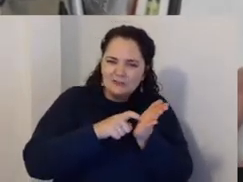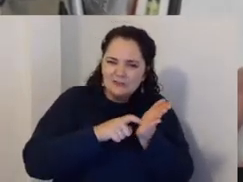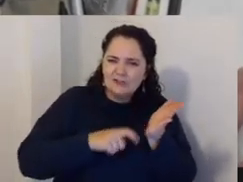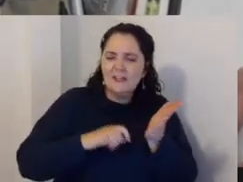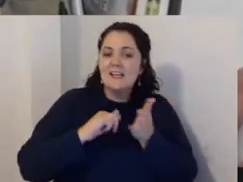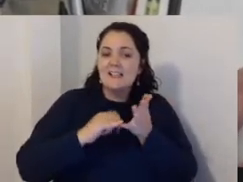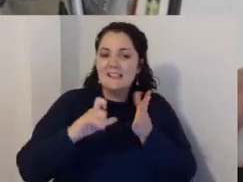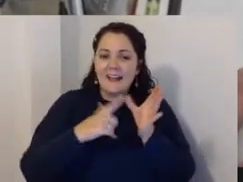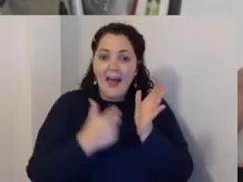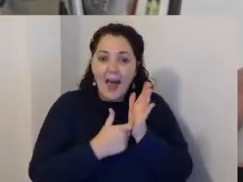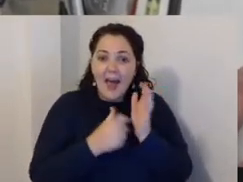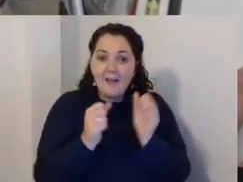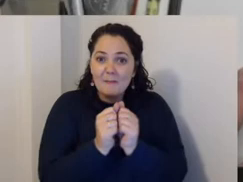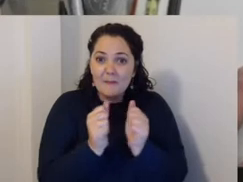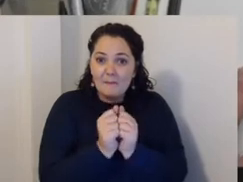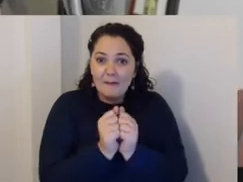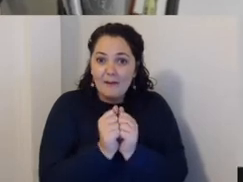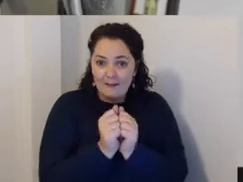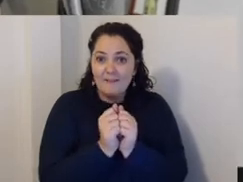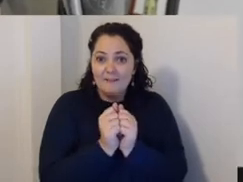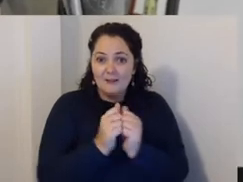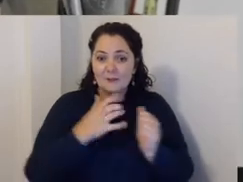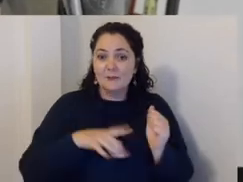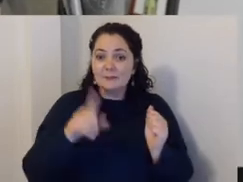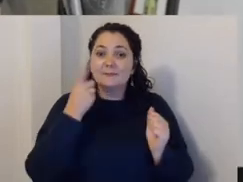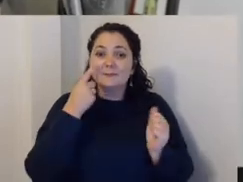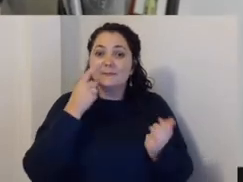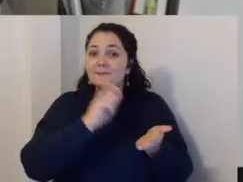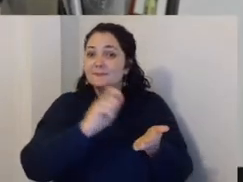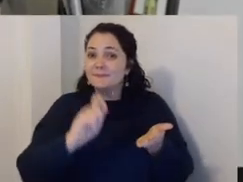and incising your papers just what I'm doing right there really quickly and loosely like that